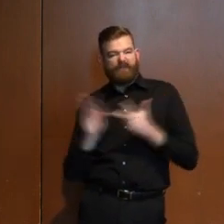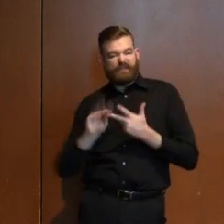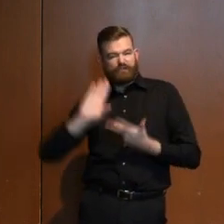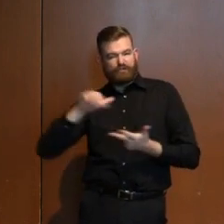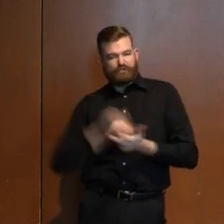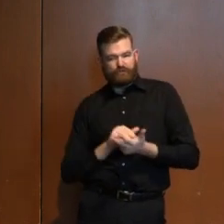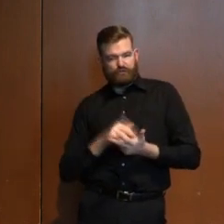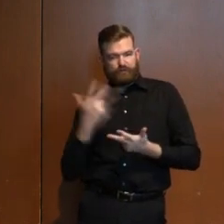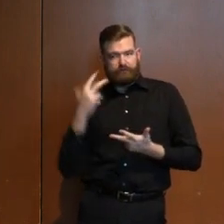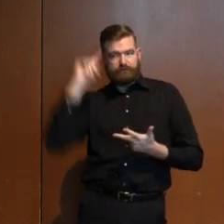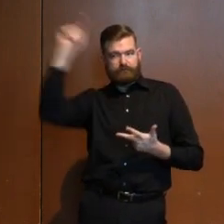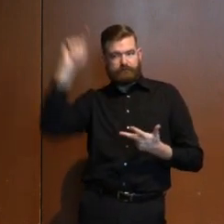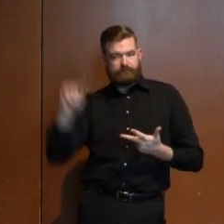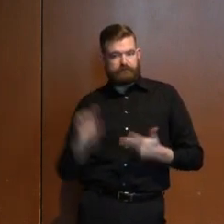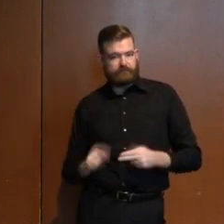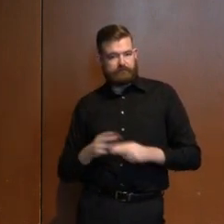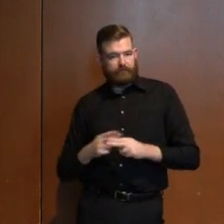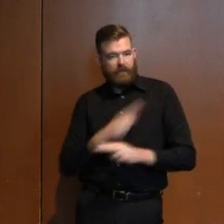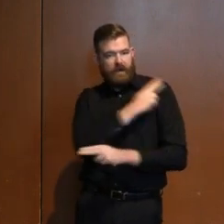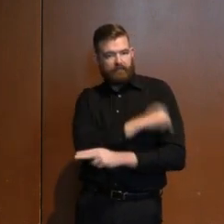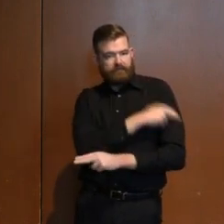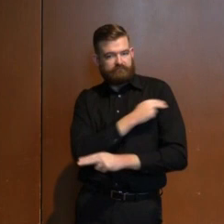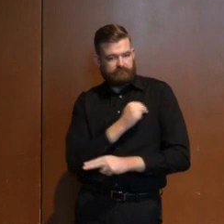MEDAL LANDS CONVENTION CENTER AT SIKAKOUS. AND THE ATLANTIC CENTER CONVENTION CENTER.